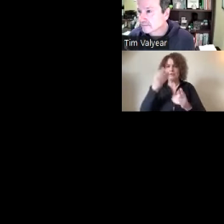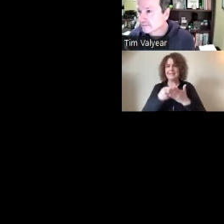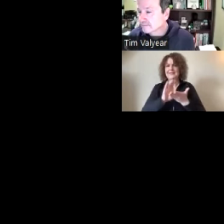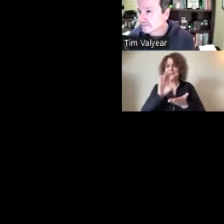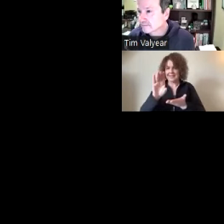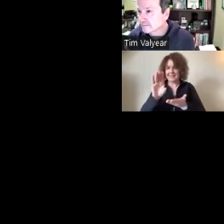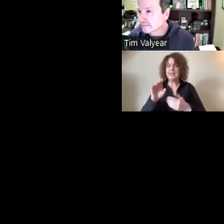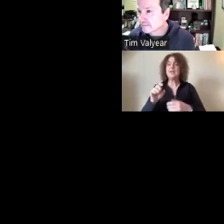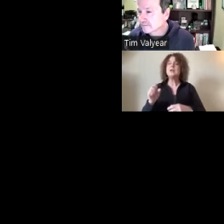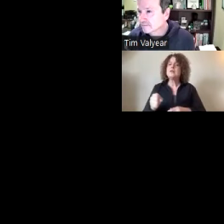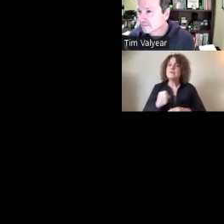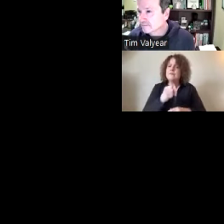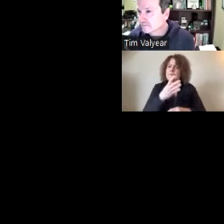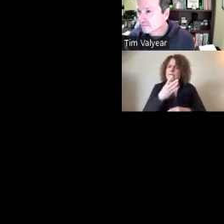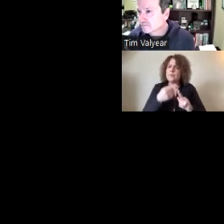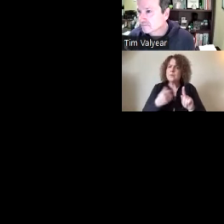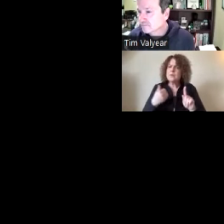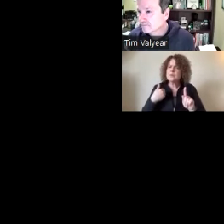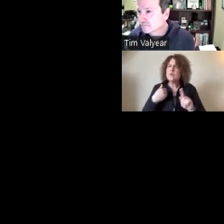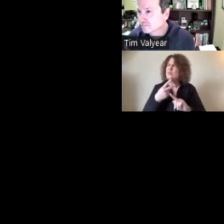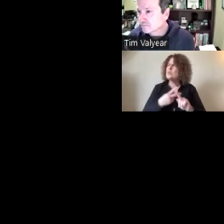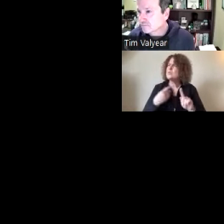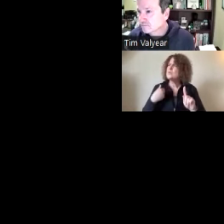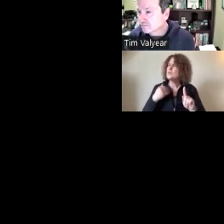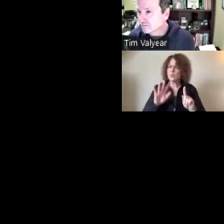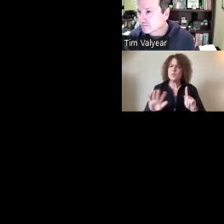» SPEAKER: I do. Thanks Rebecca. Lee Ann here from